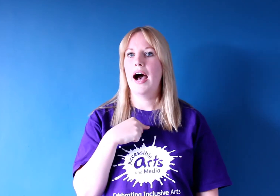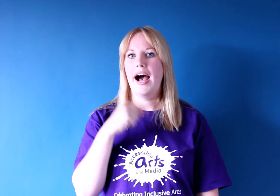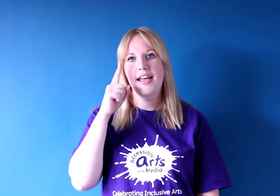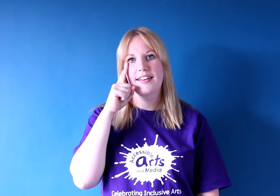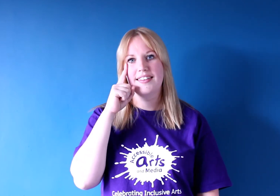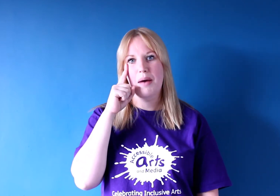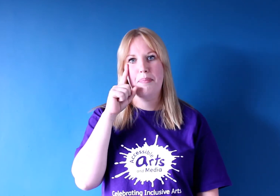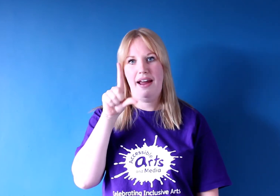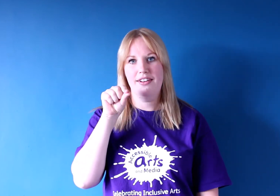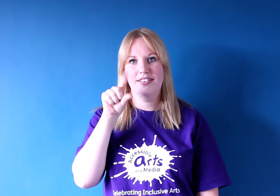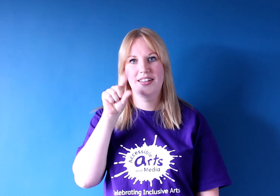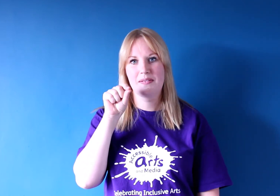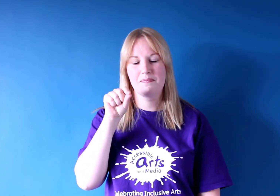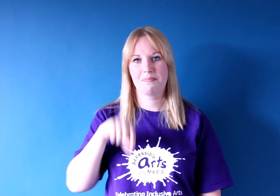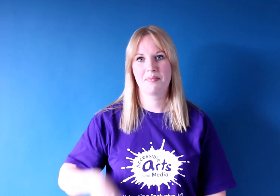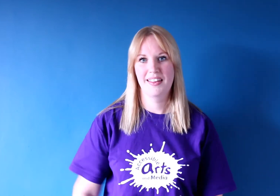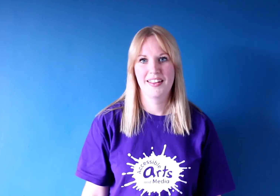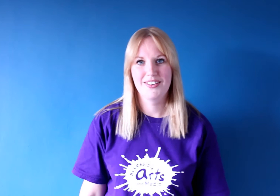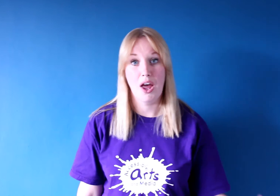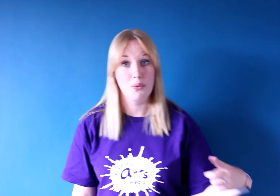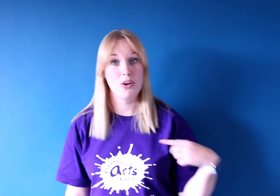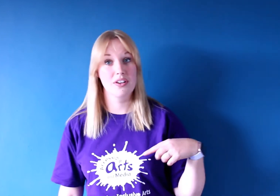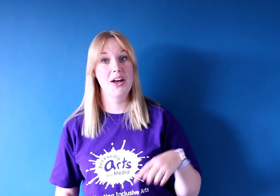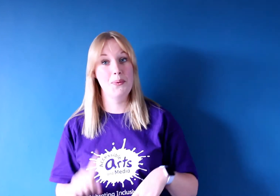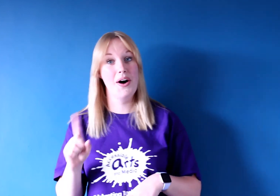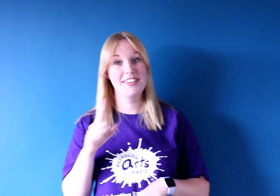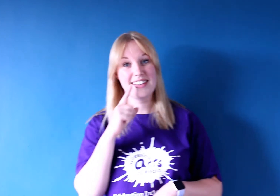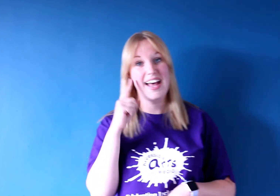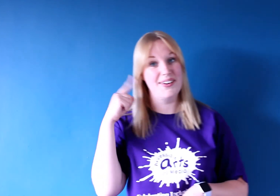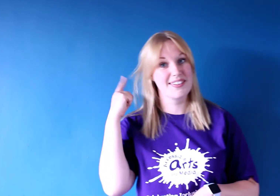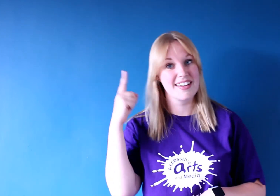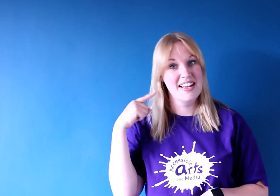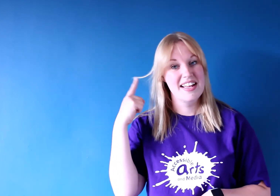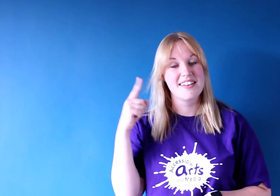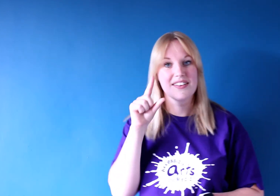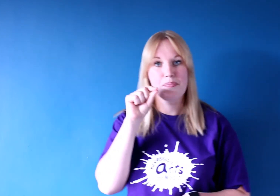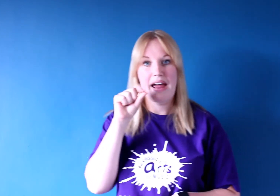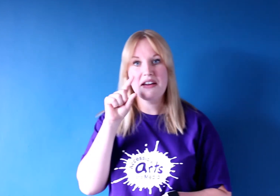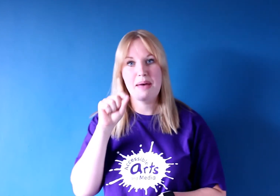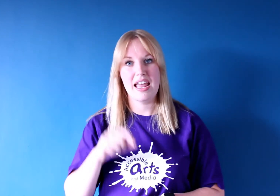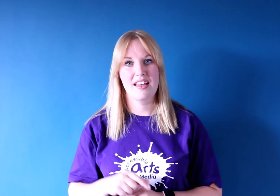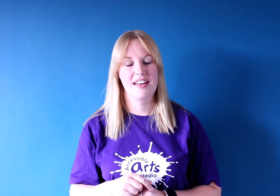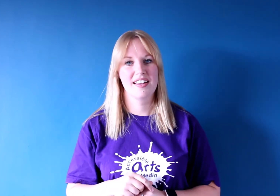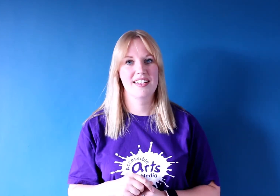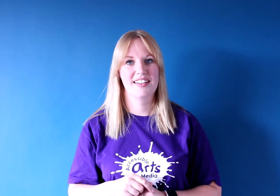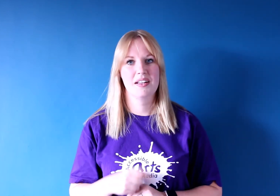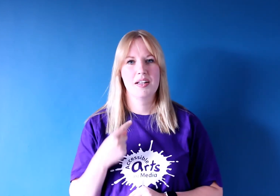I can see a parrot. What sound does a parrot make?